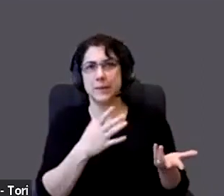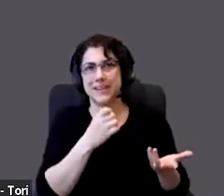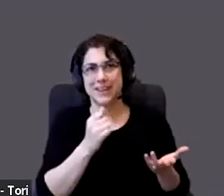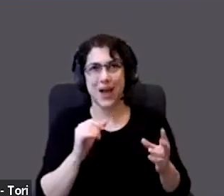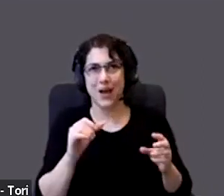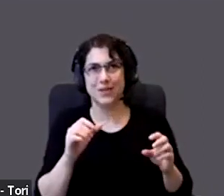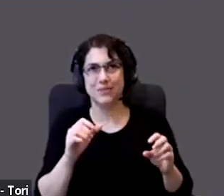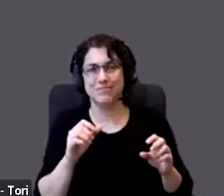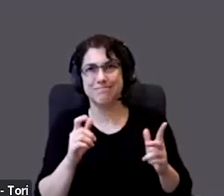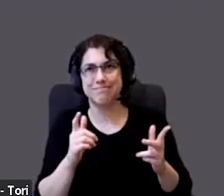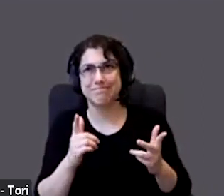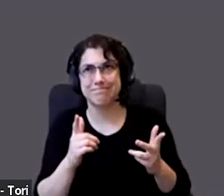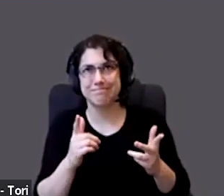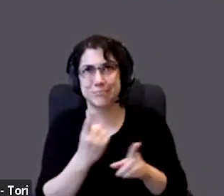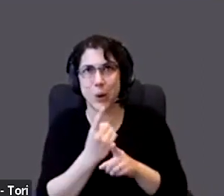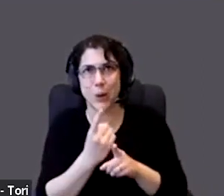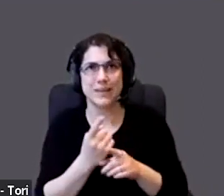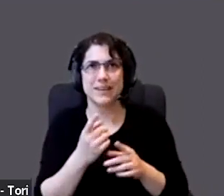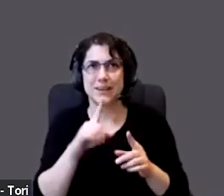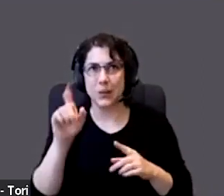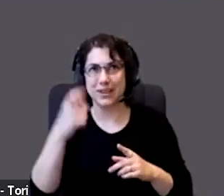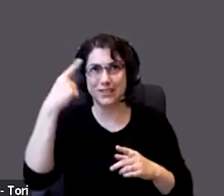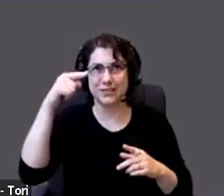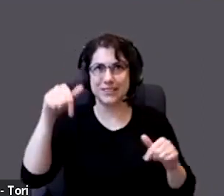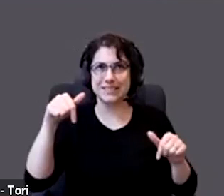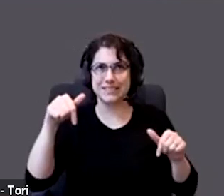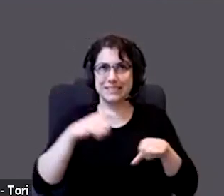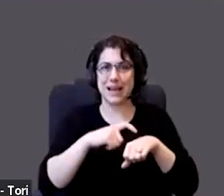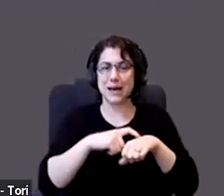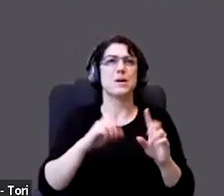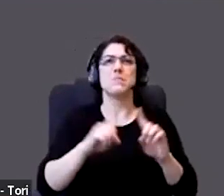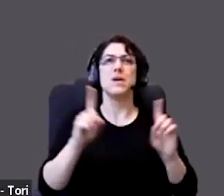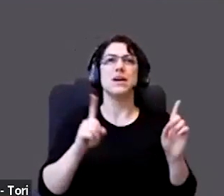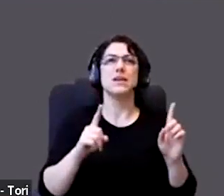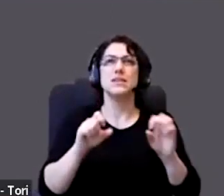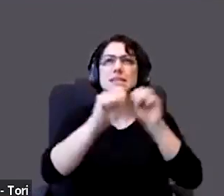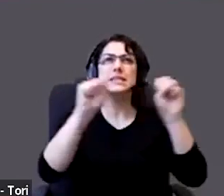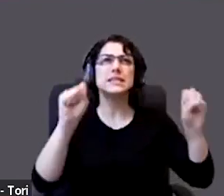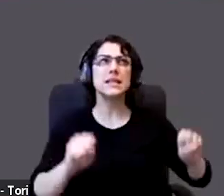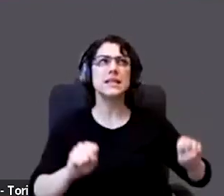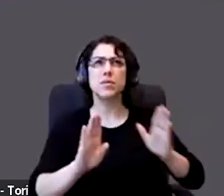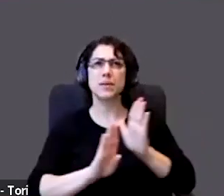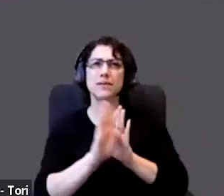for this stage, but you know, these systems really appear to have been developed more as billing tools